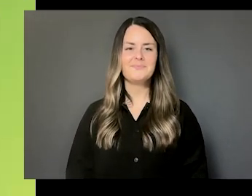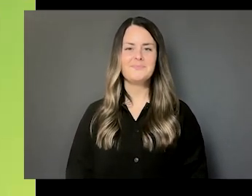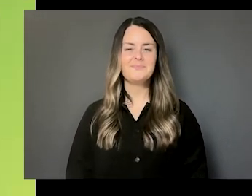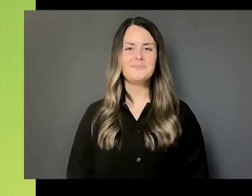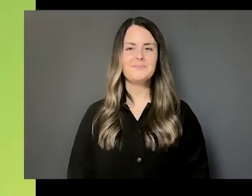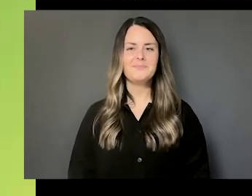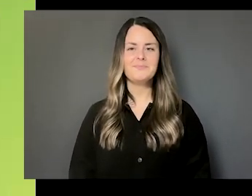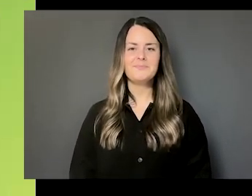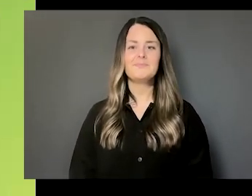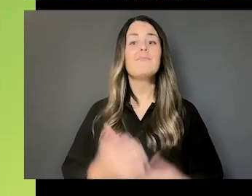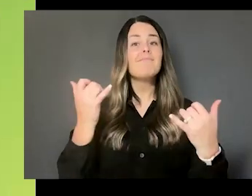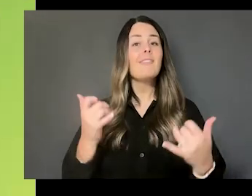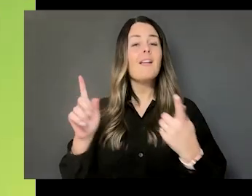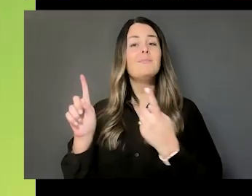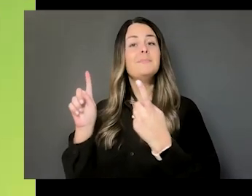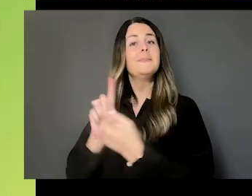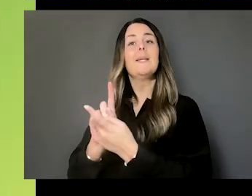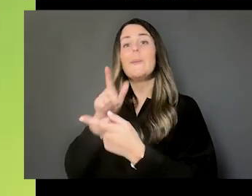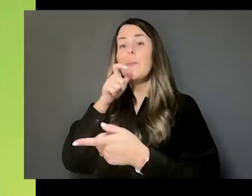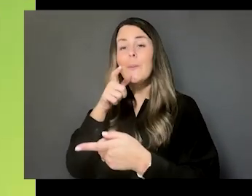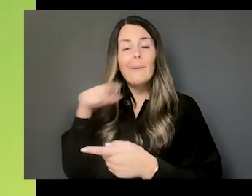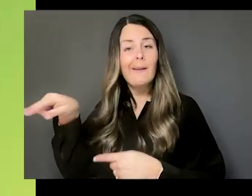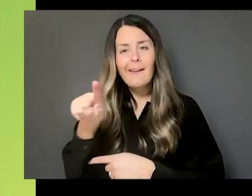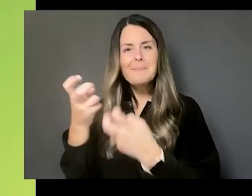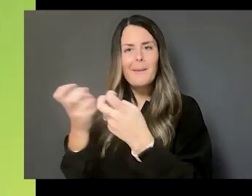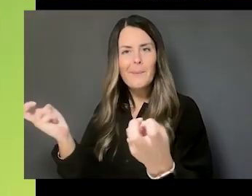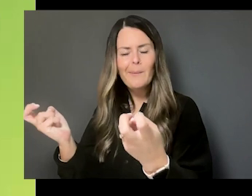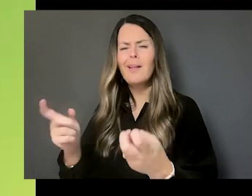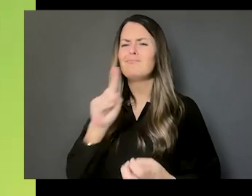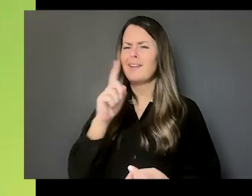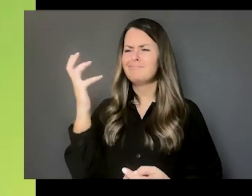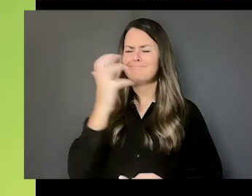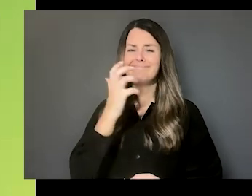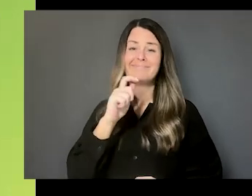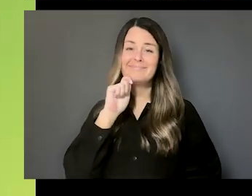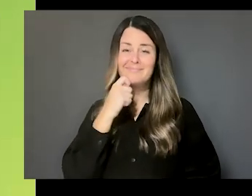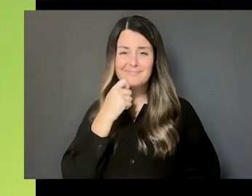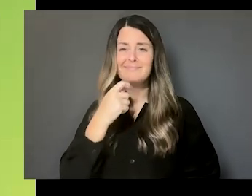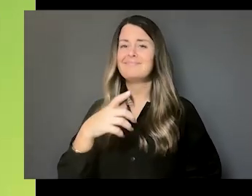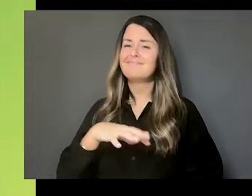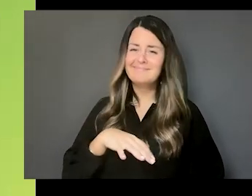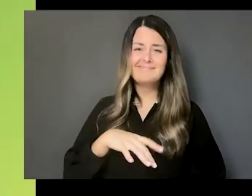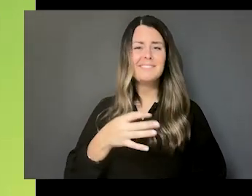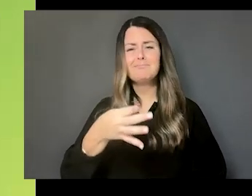Now let's meet today's expert panel. Today's webinar includes an incredible lineup of IMers and subject matter experts.